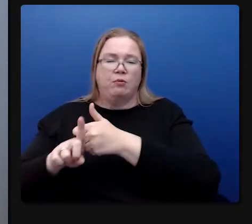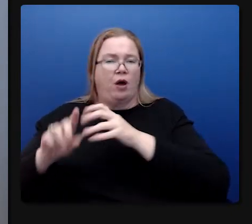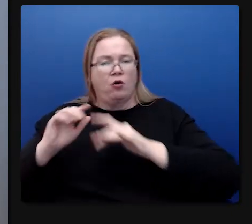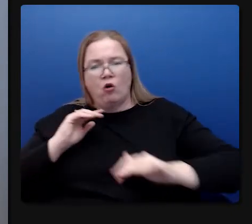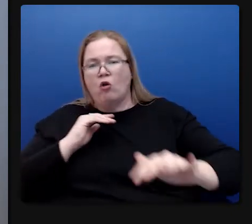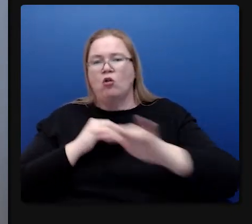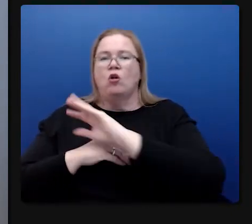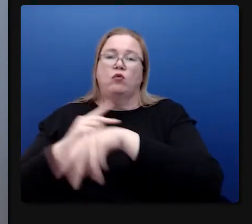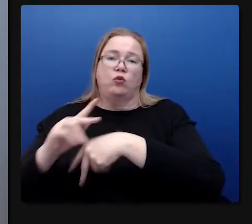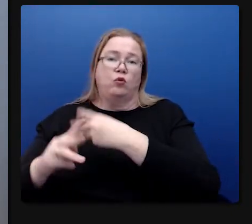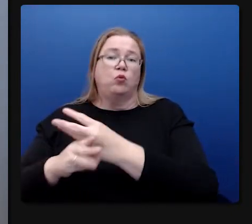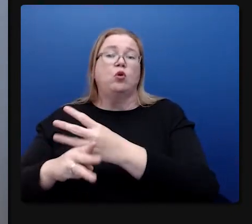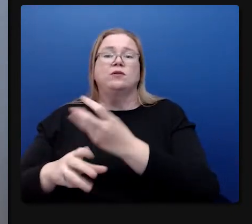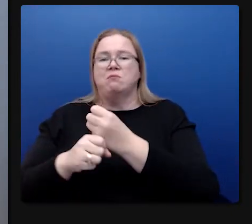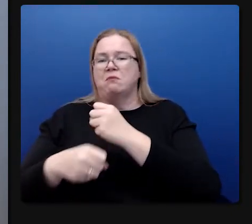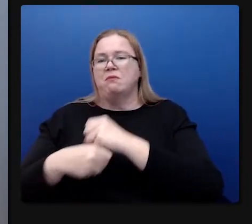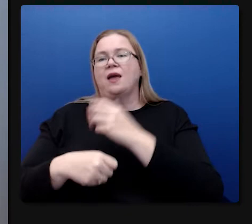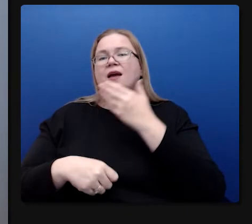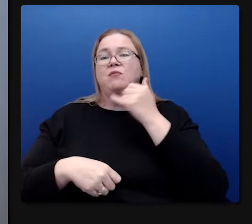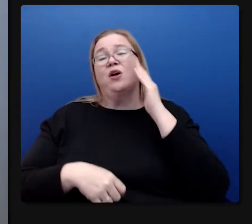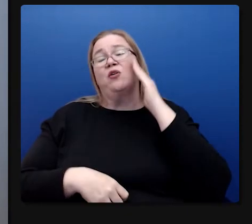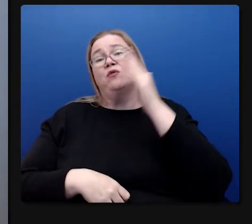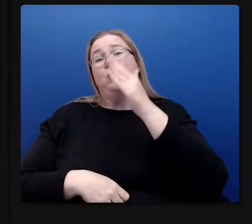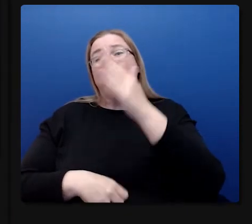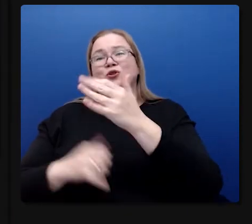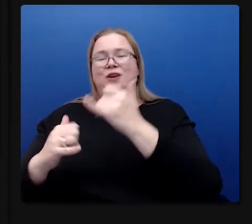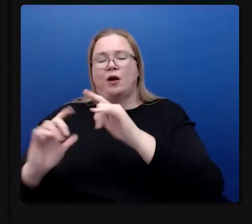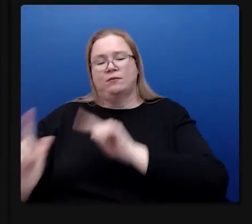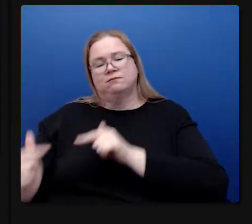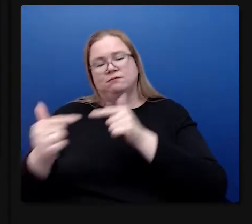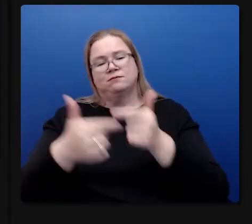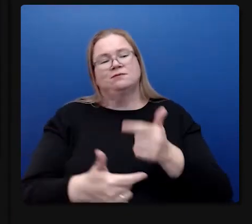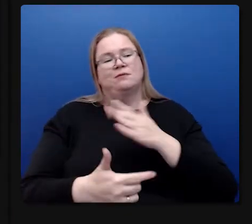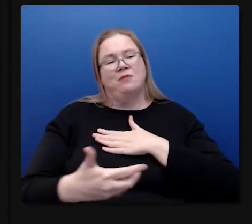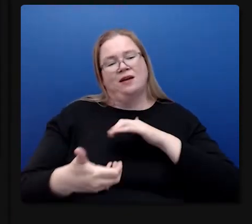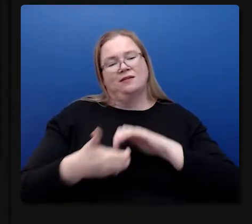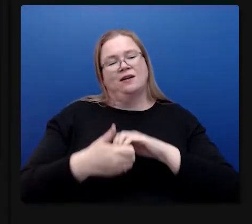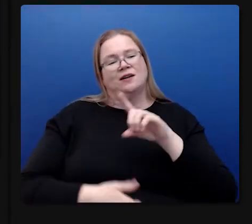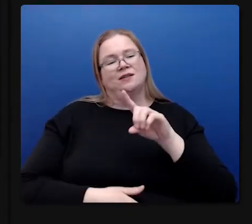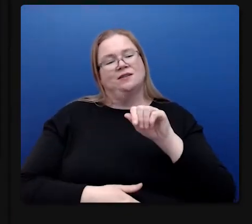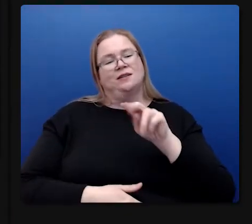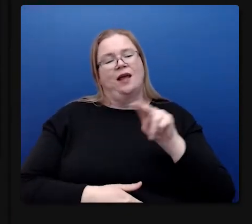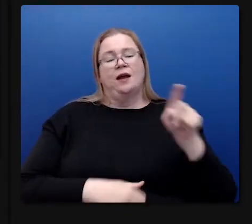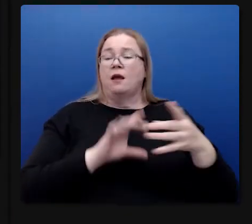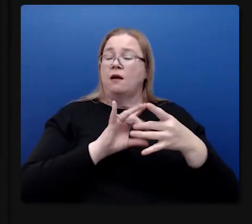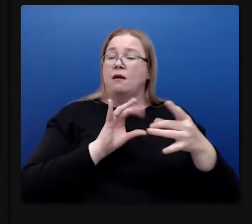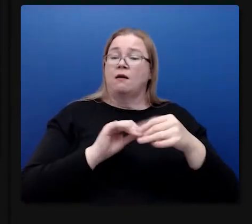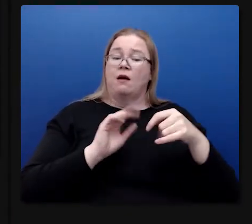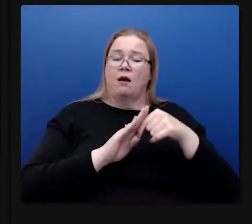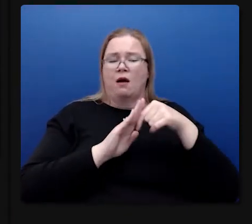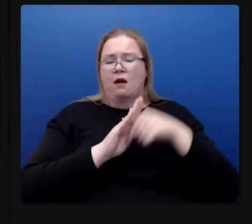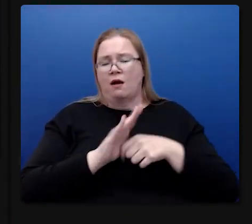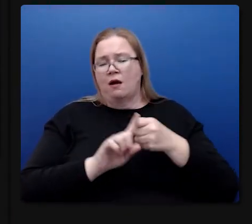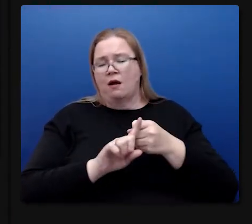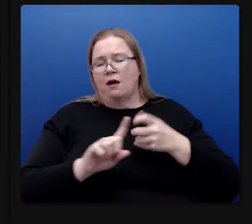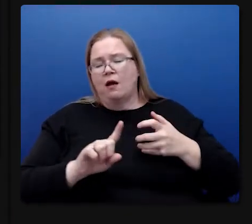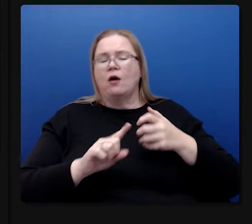all across the world to create a better future. I'm going to hand it off to my colleague Dan. He's going to tell you about the in-depth details